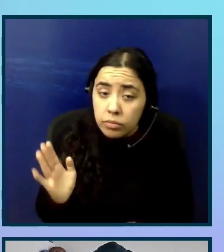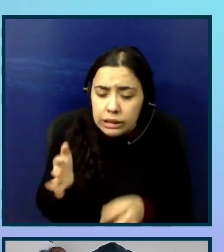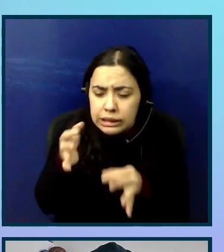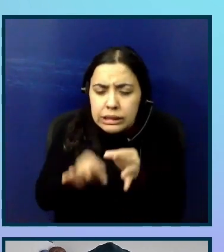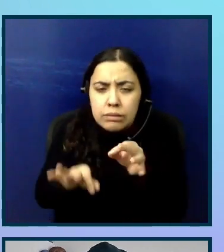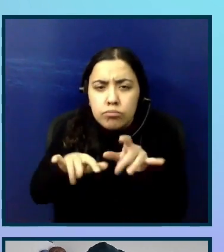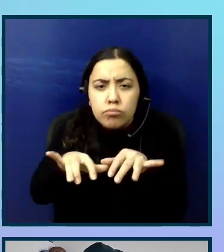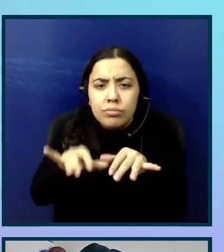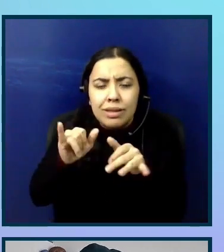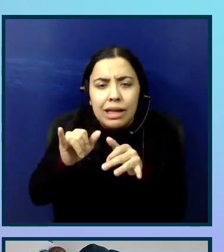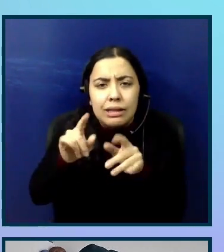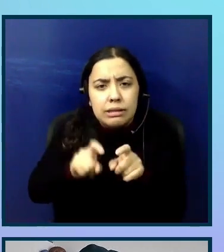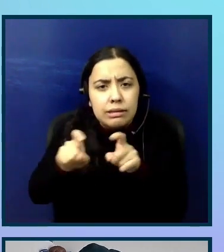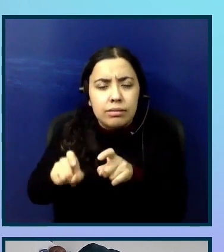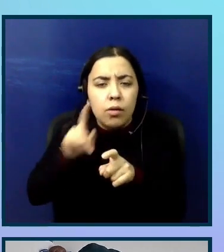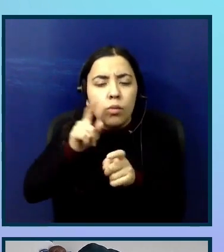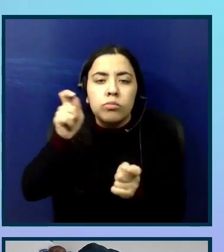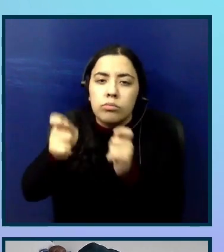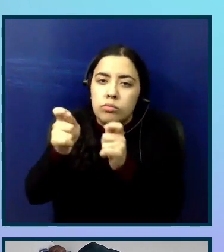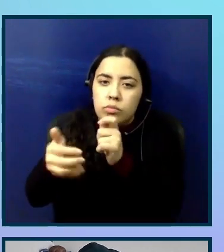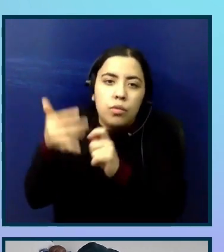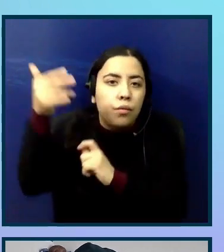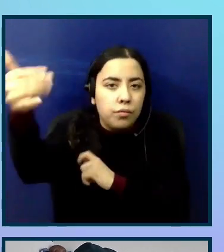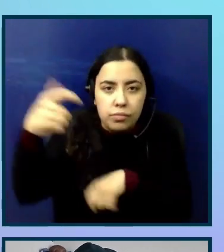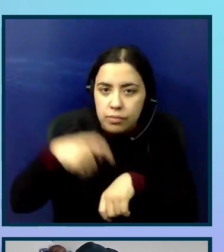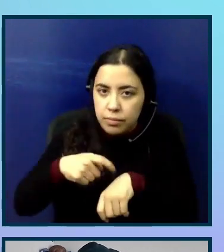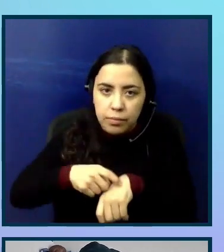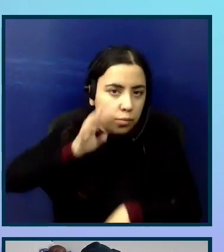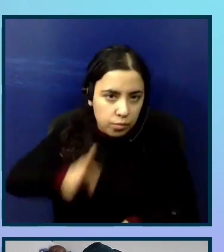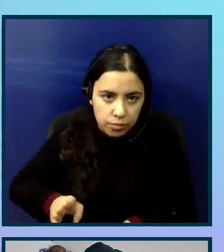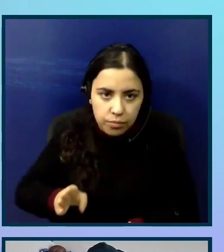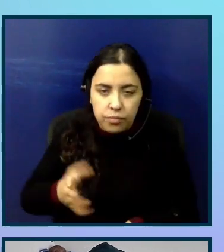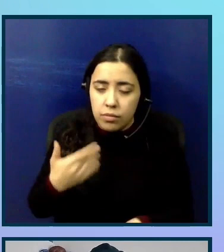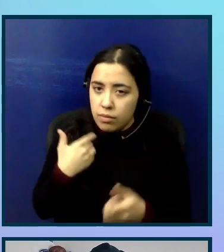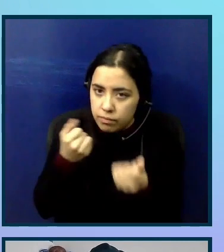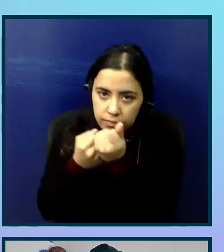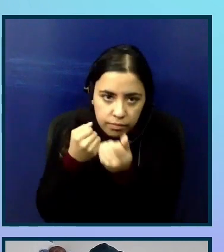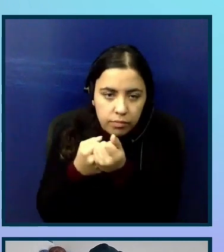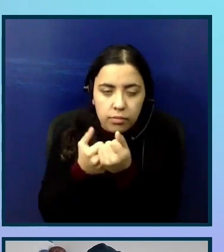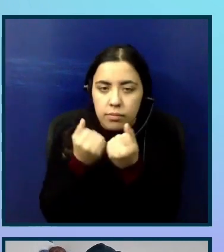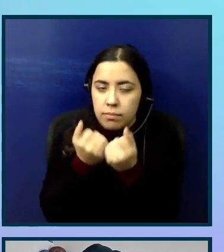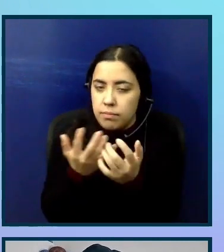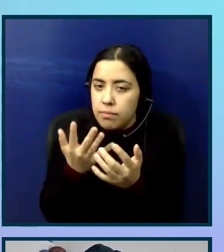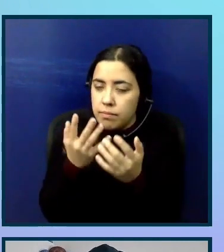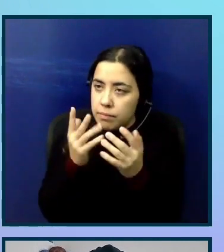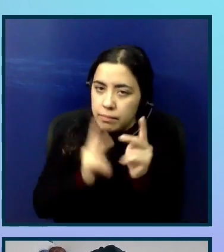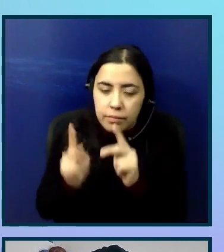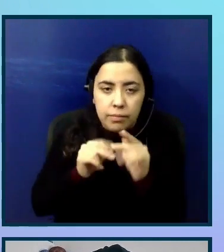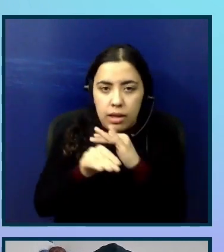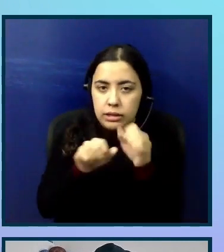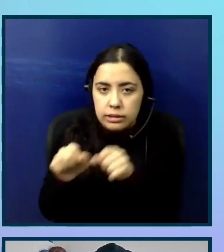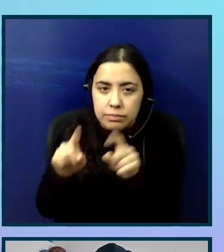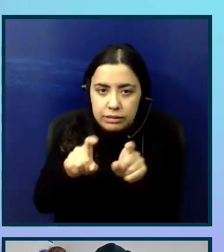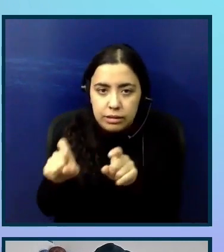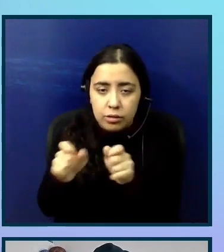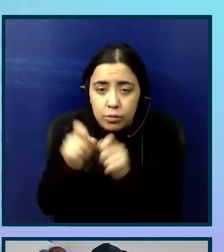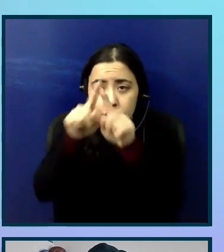evolve over time. It's big advocate for it 'cause again, a lot of people still do accessibility testing even with a screen reader with their mouse.